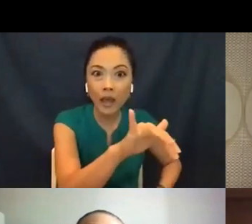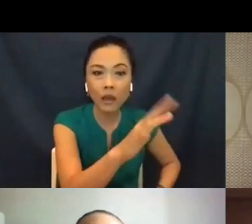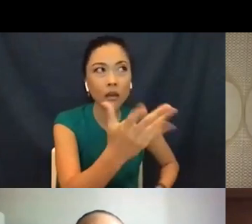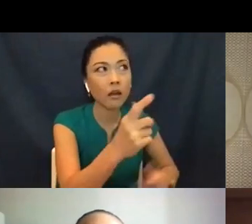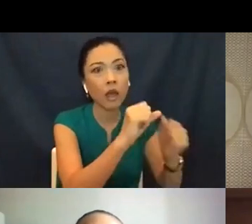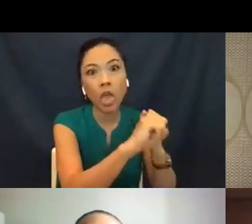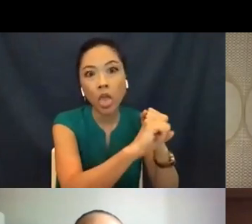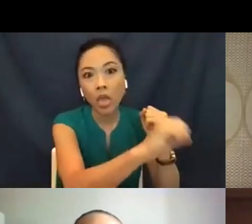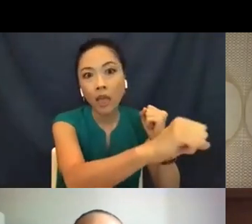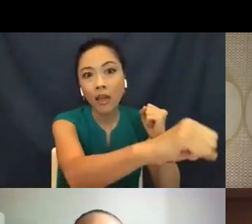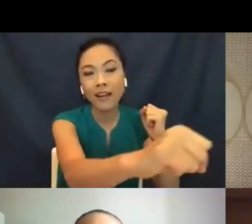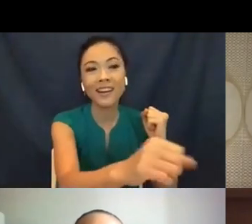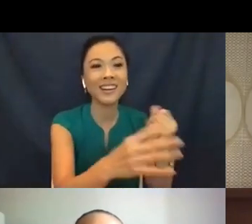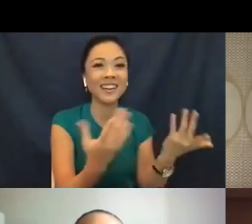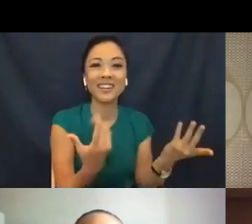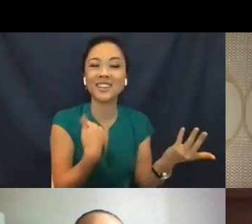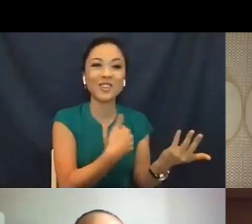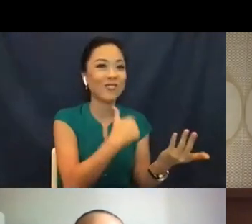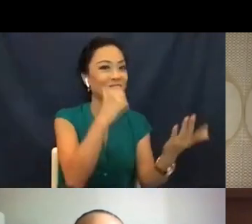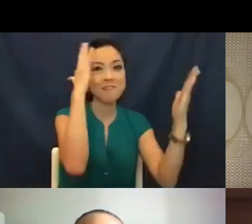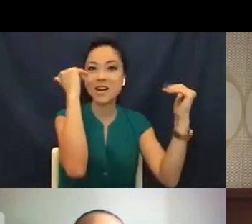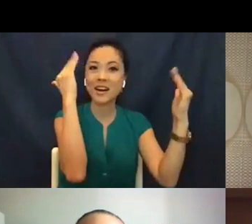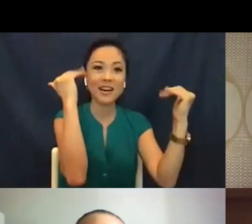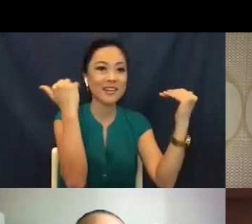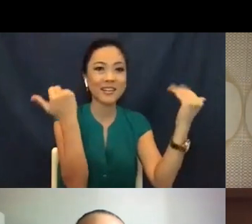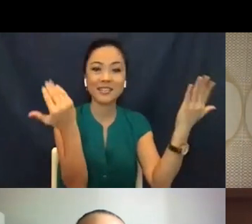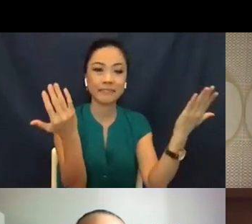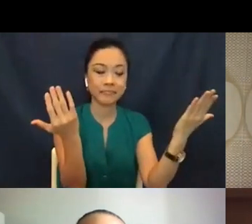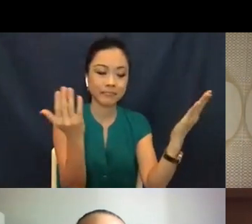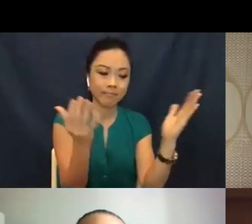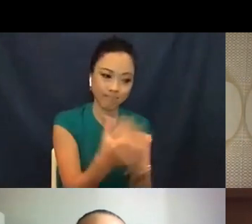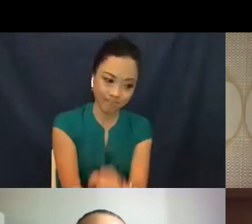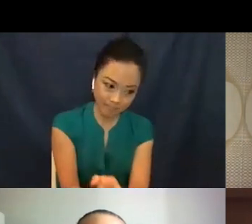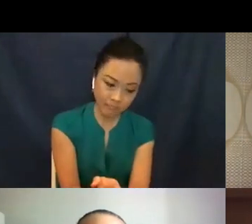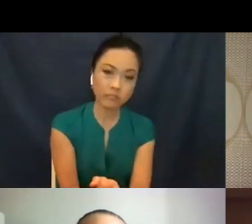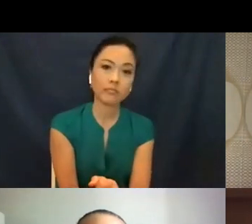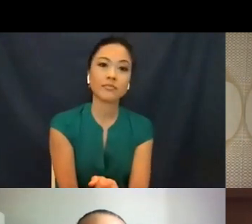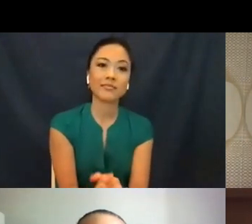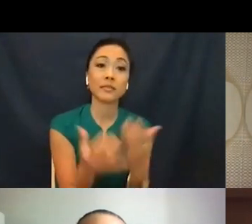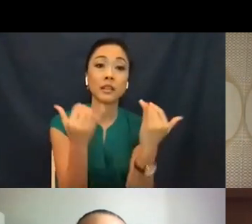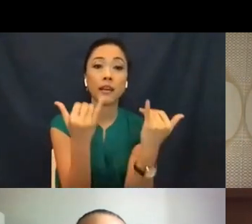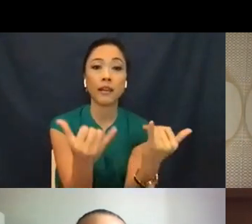at all. 18:02:02 Now, I think to the point where Laura